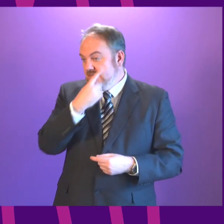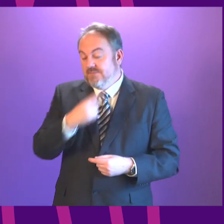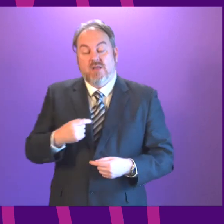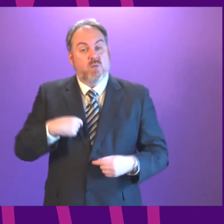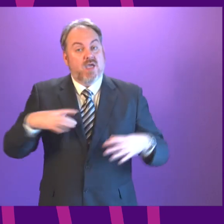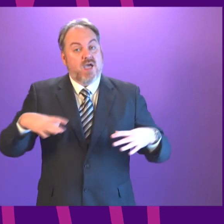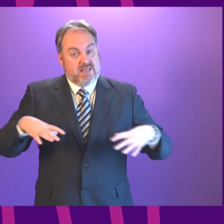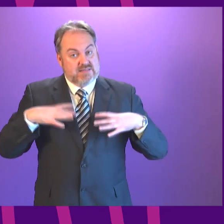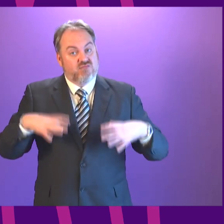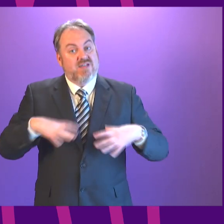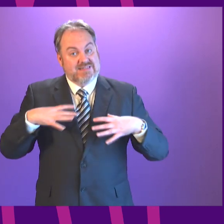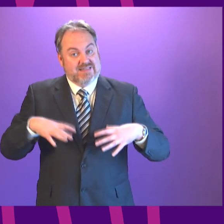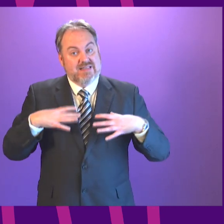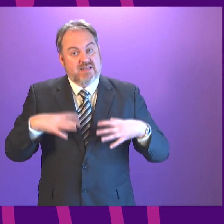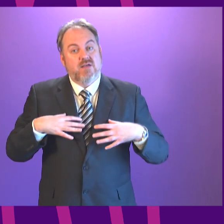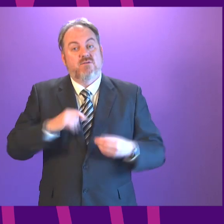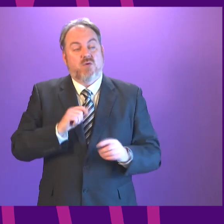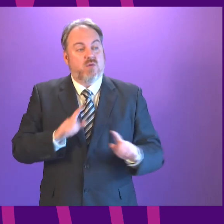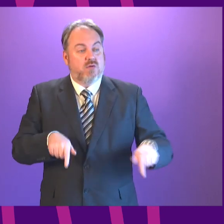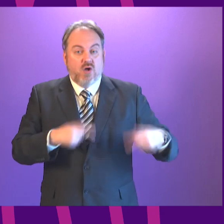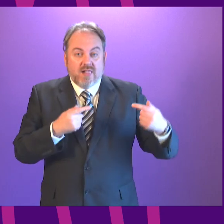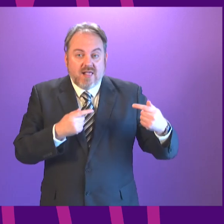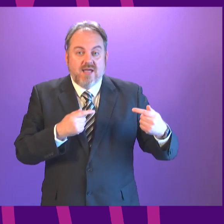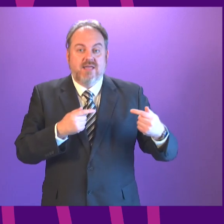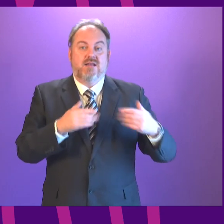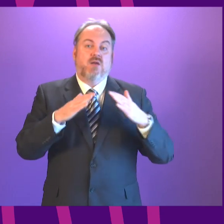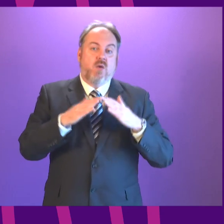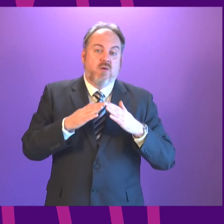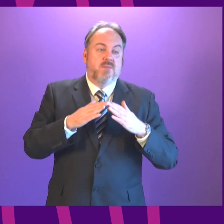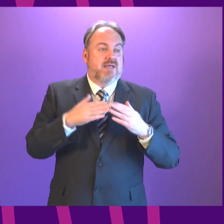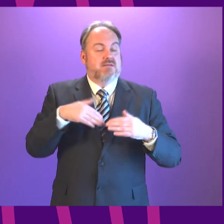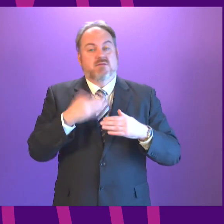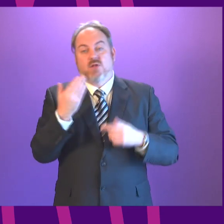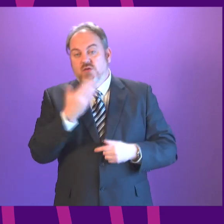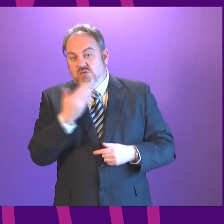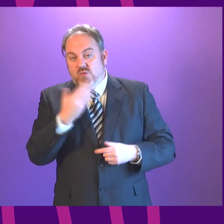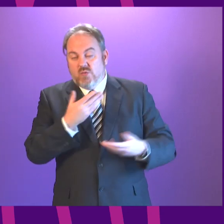One of the reasons why we have taken a precautionary approach to the start of the new term is the